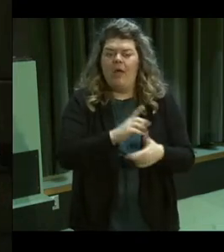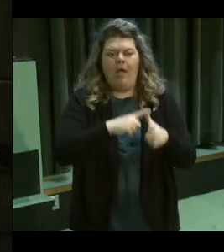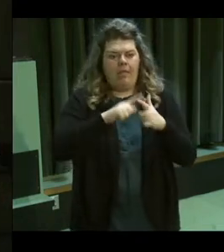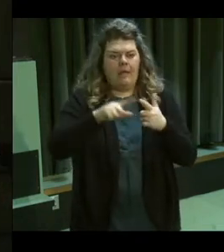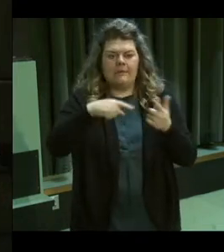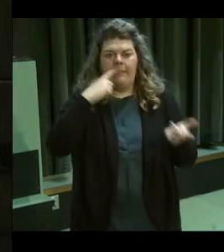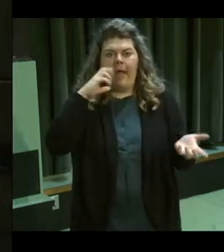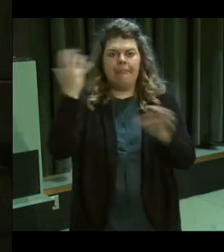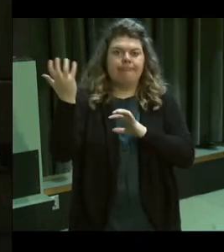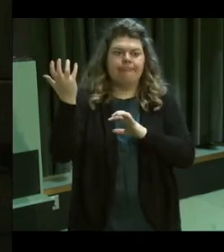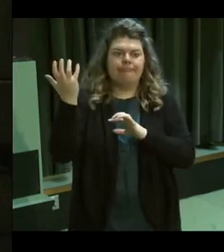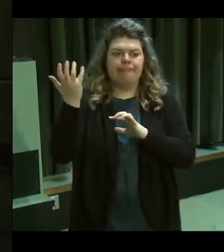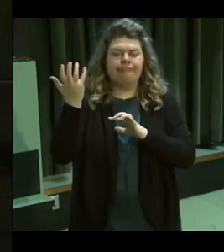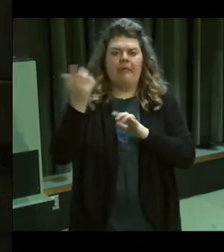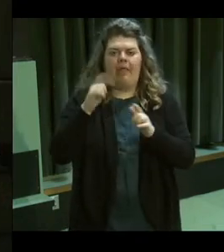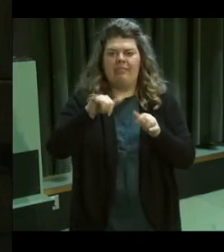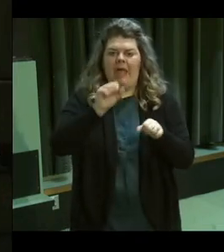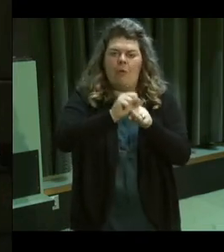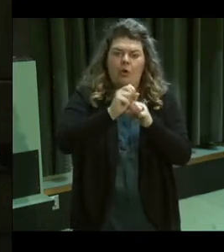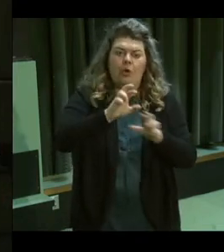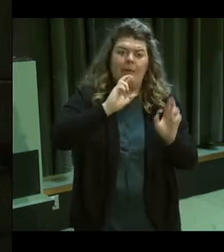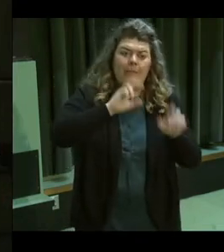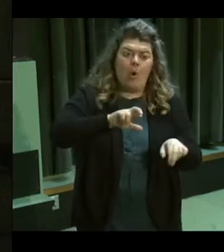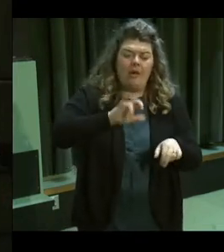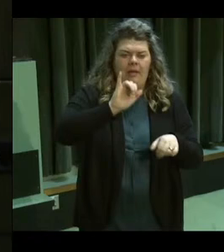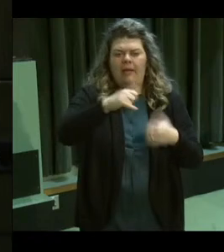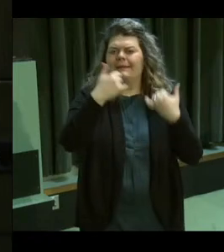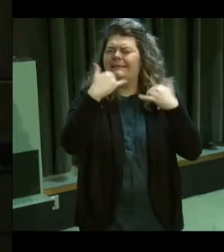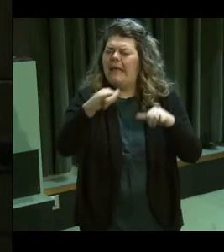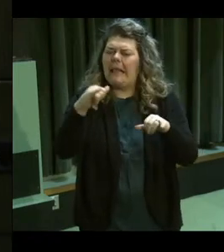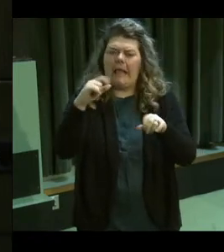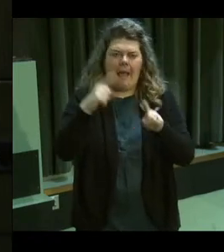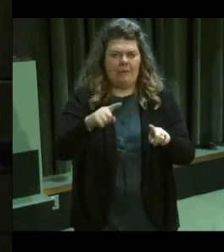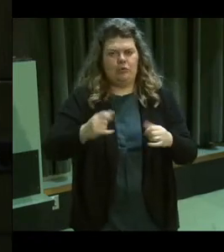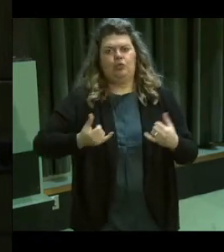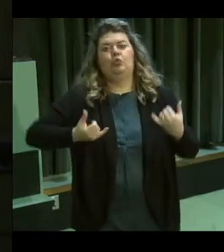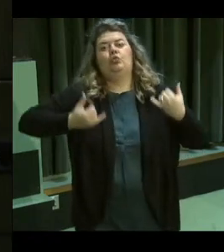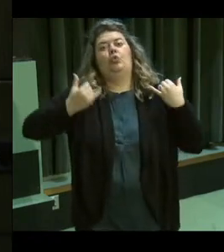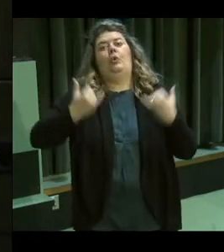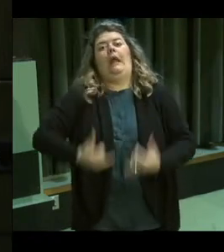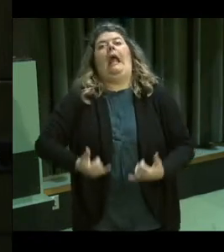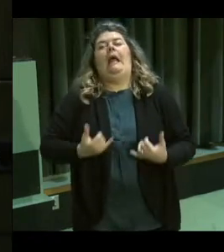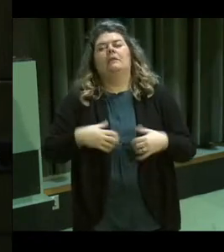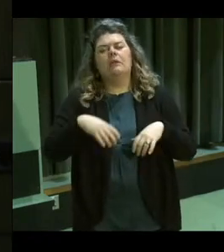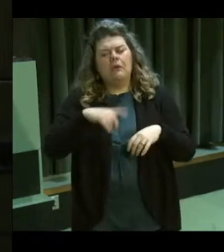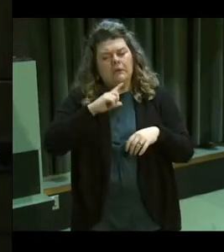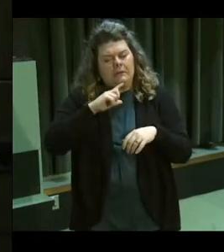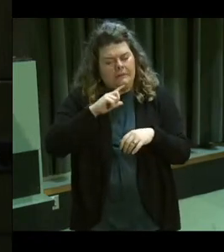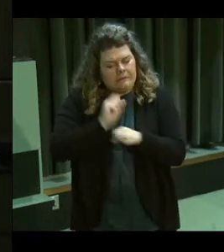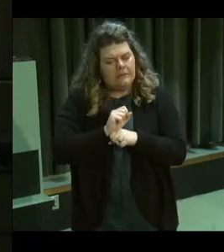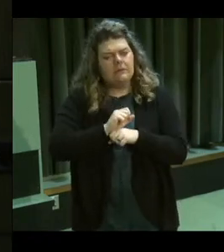goes wrong, all of a sudden this worker is reported. That still